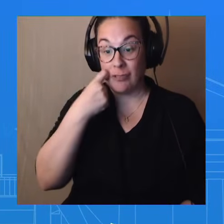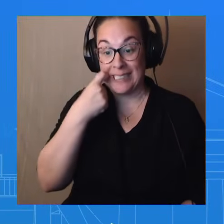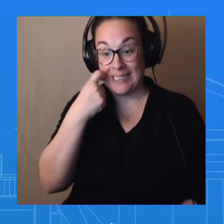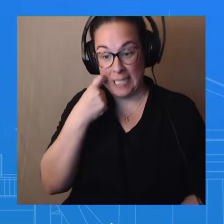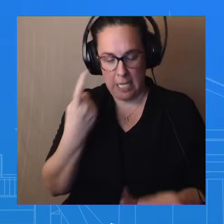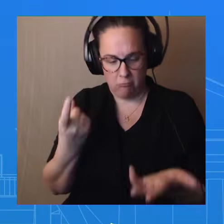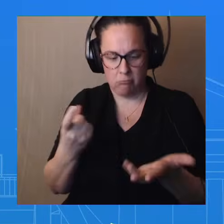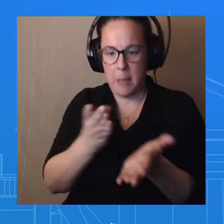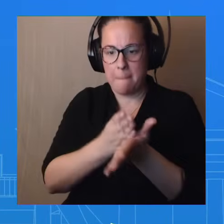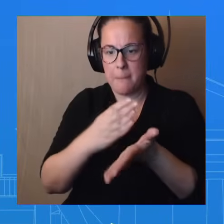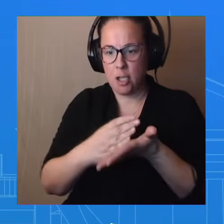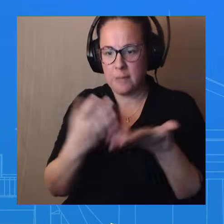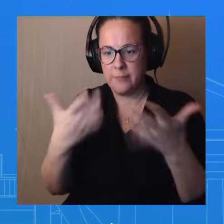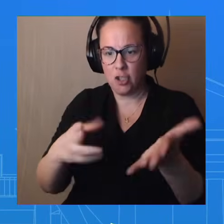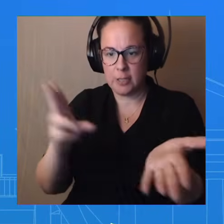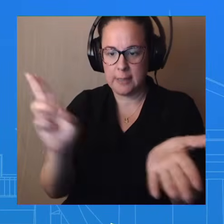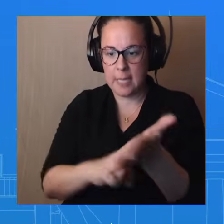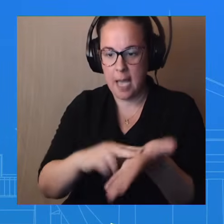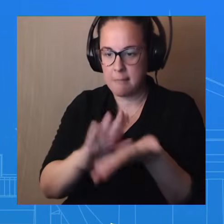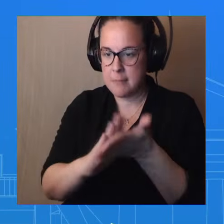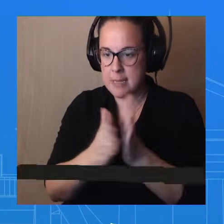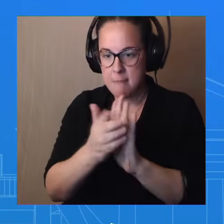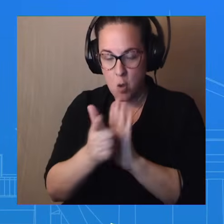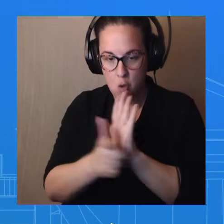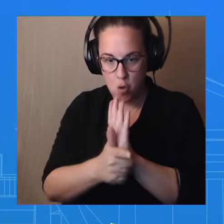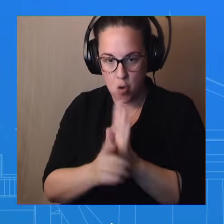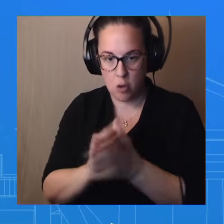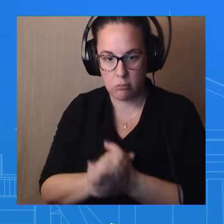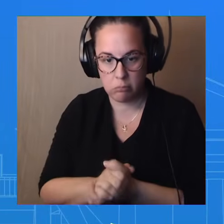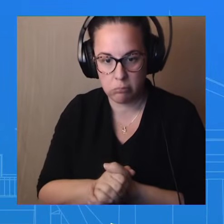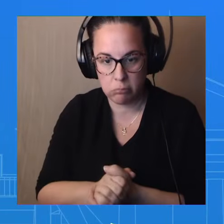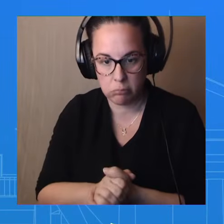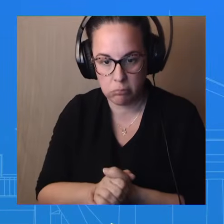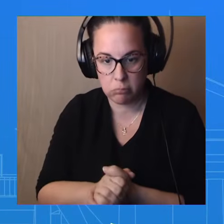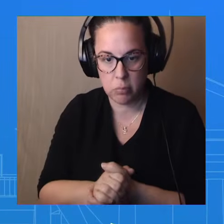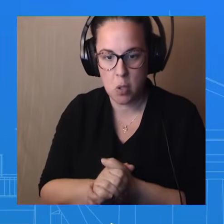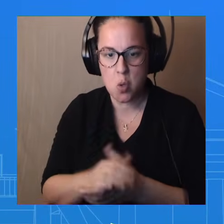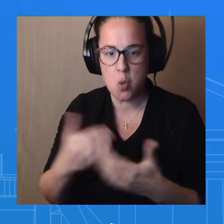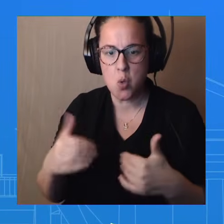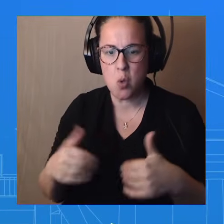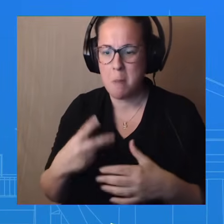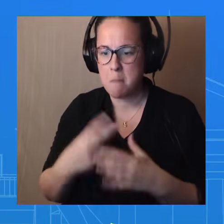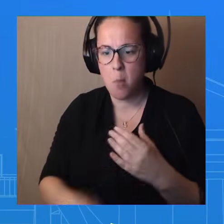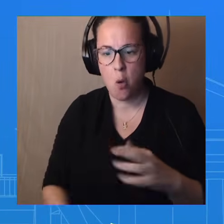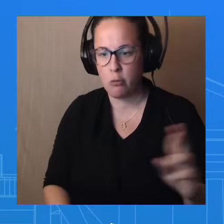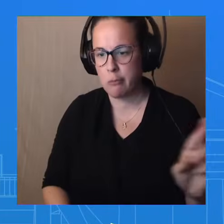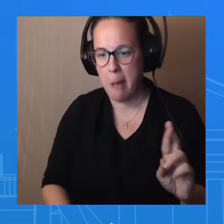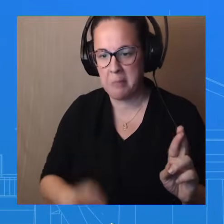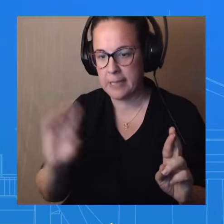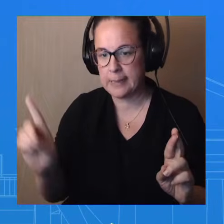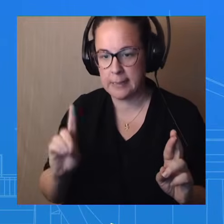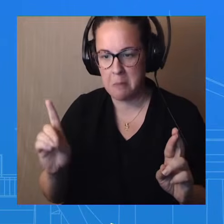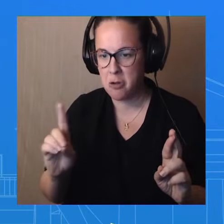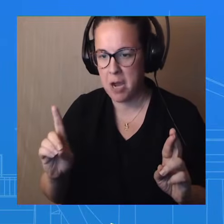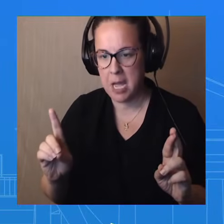that was number 350 bipartisan piece of legislation. And so he's able to get that done when people said